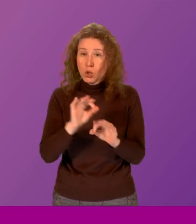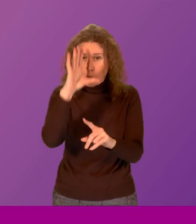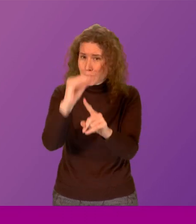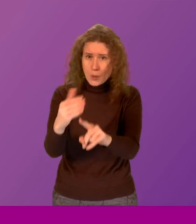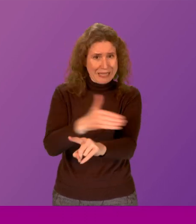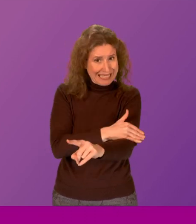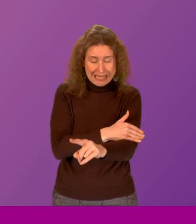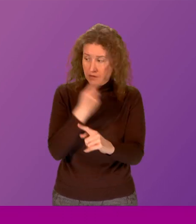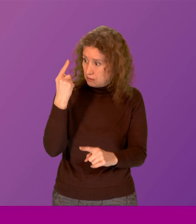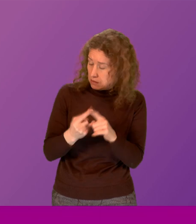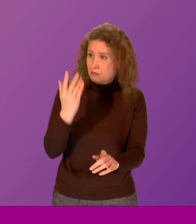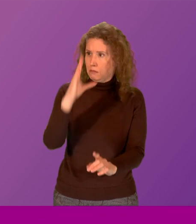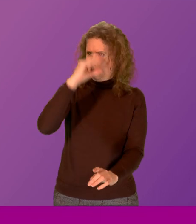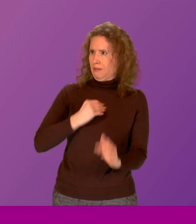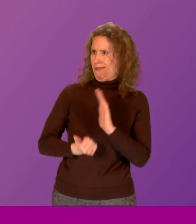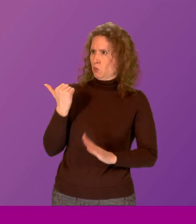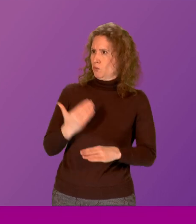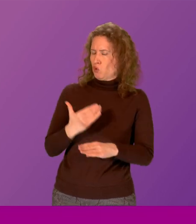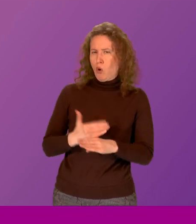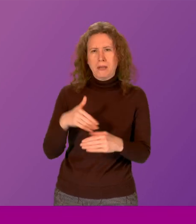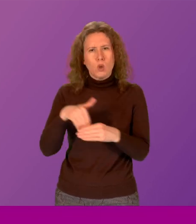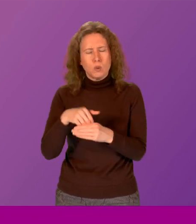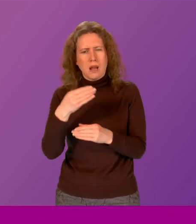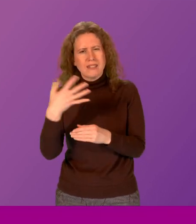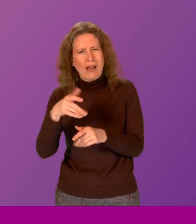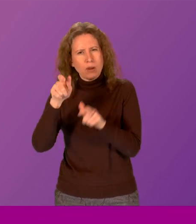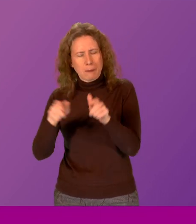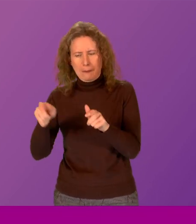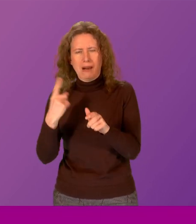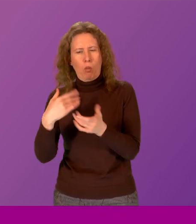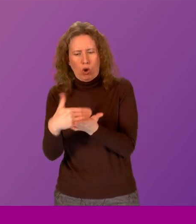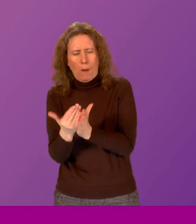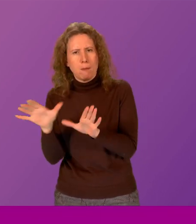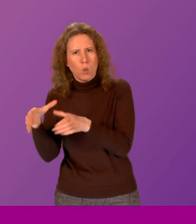including 94 people at Valve Components Ltd in East Kilbride. Will the First